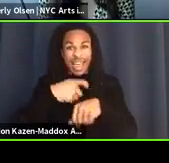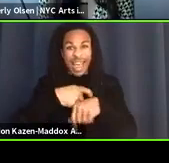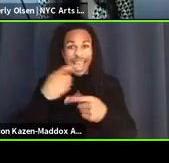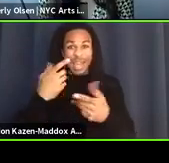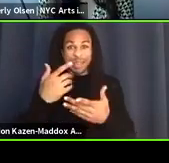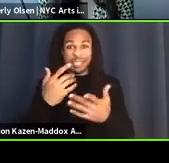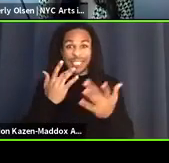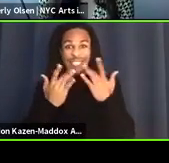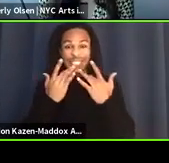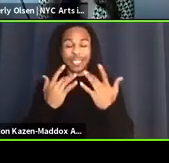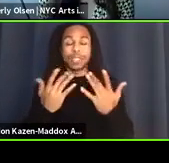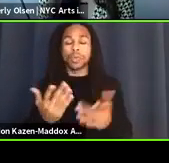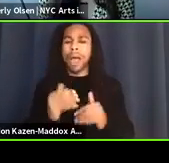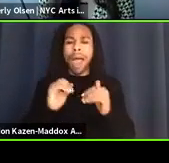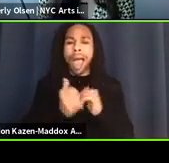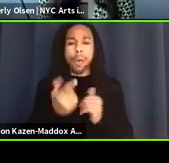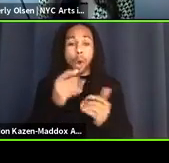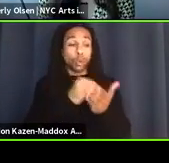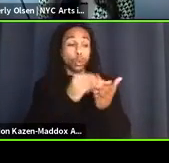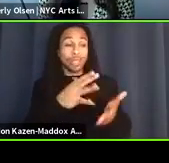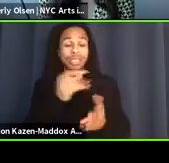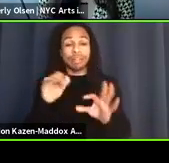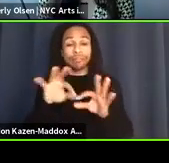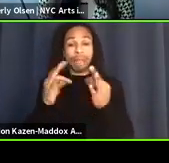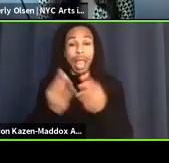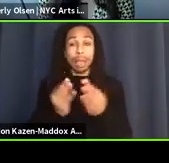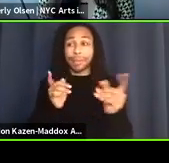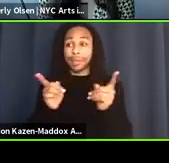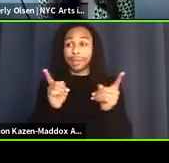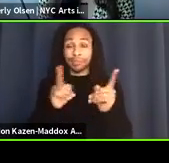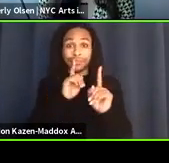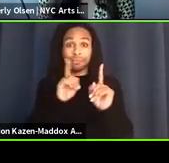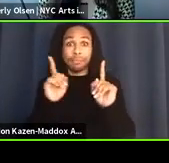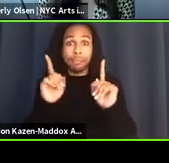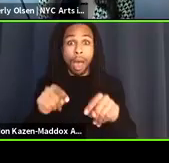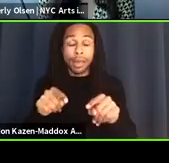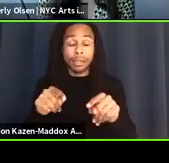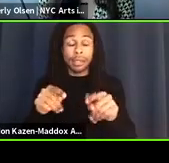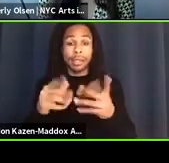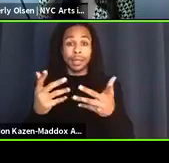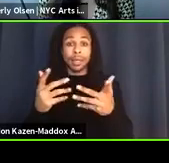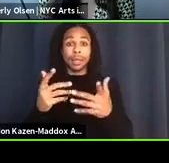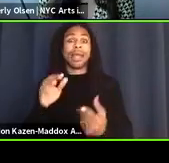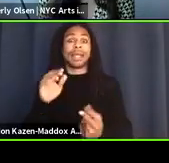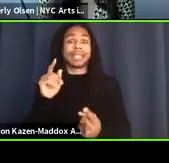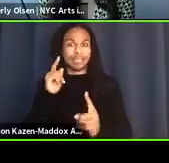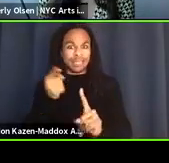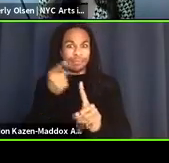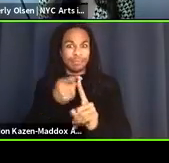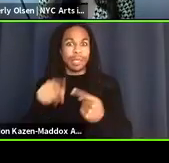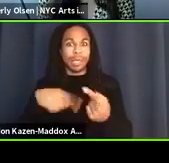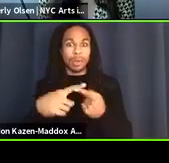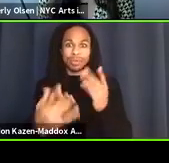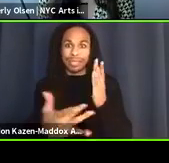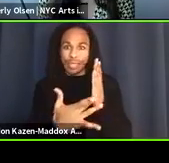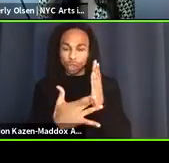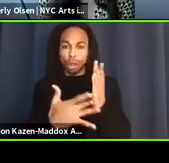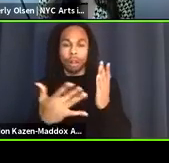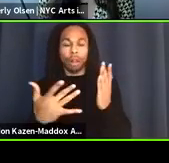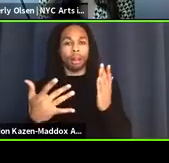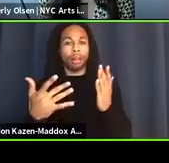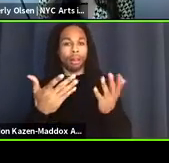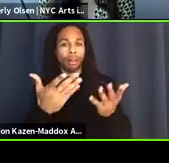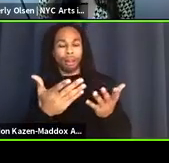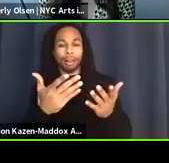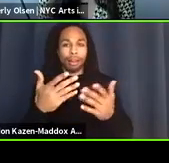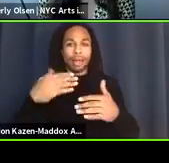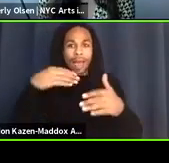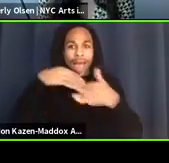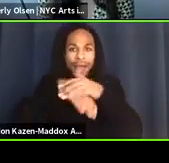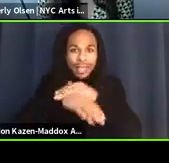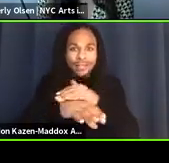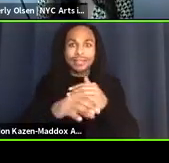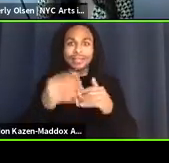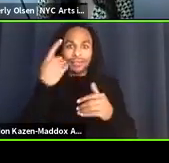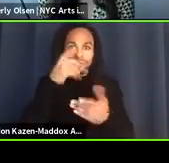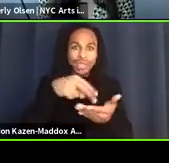have started coming in, Sheryl, for example, mentioned they are looking for an opportunity